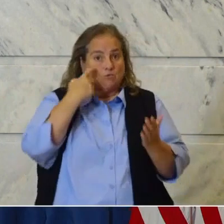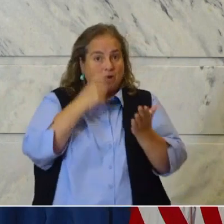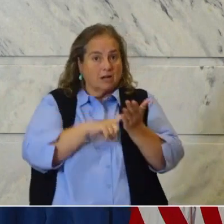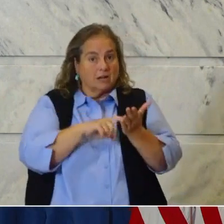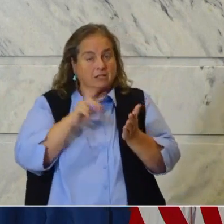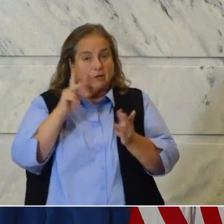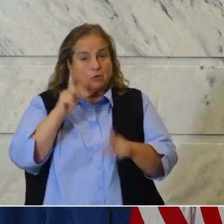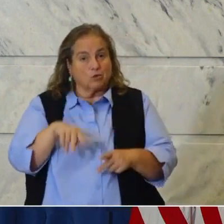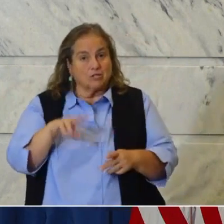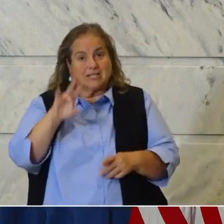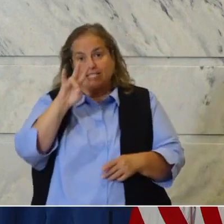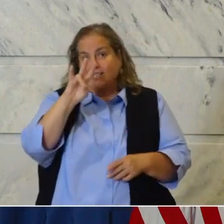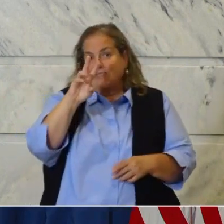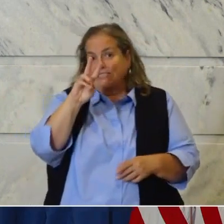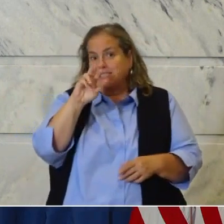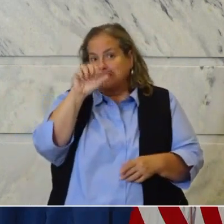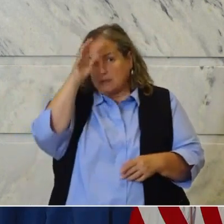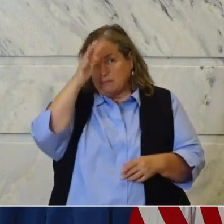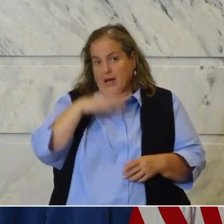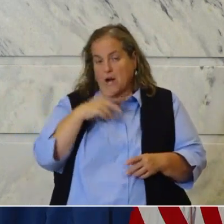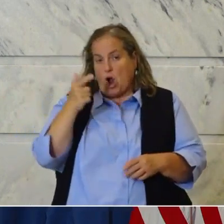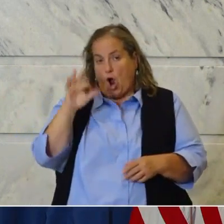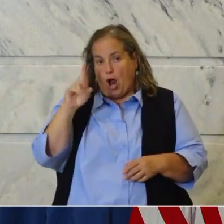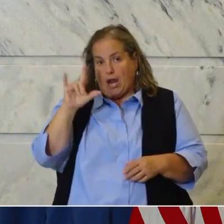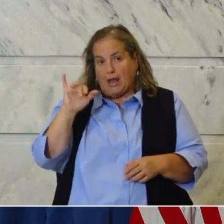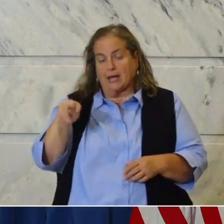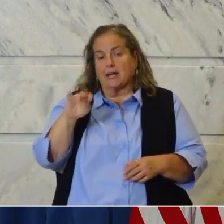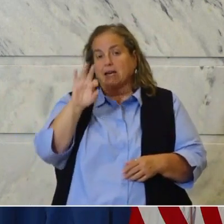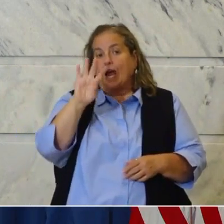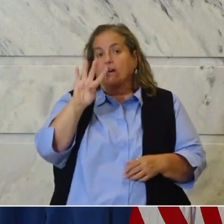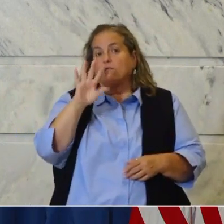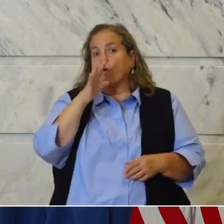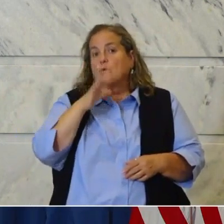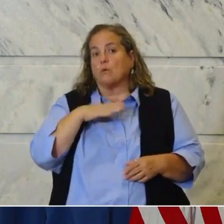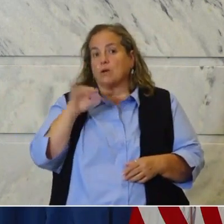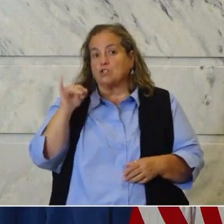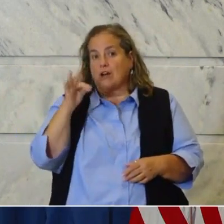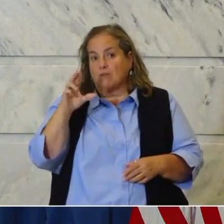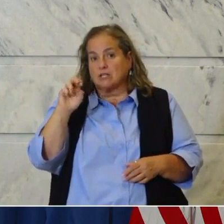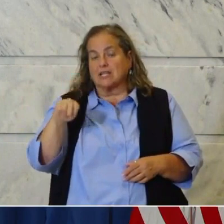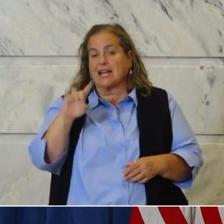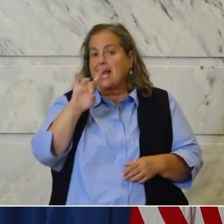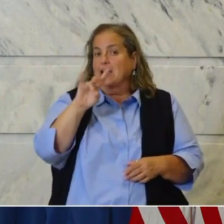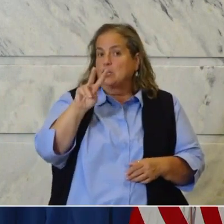man from Harlan, a 94 year old woman from Jefferson, an 82 year old man from